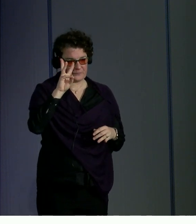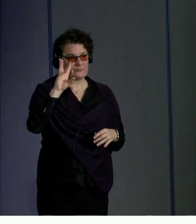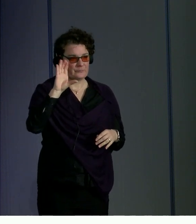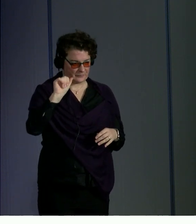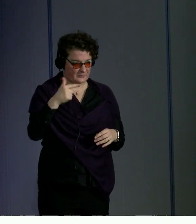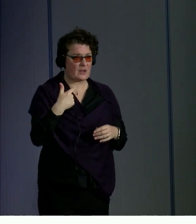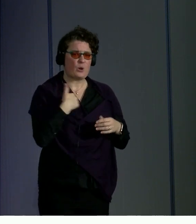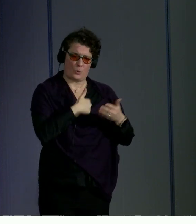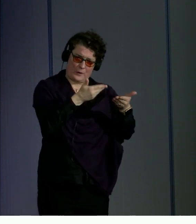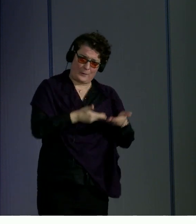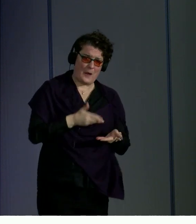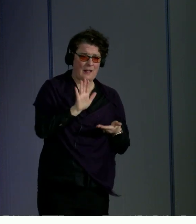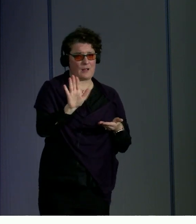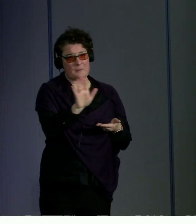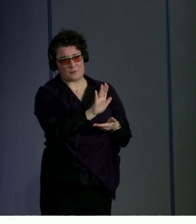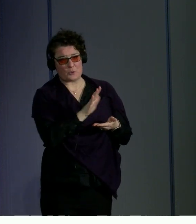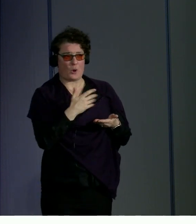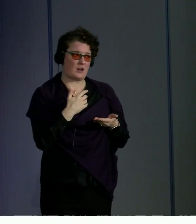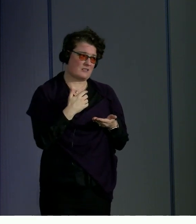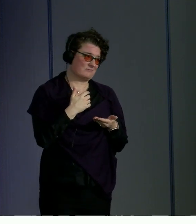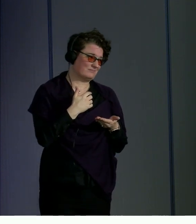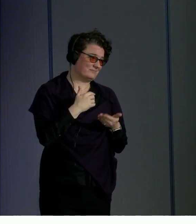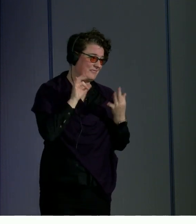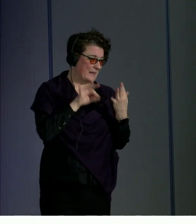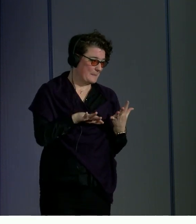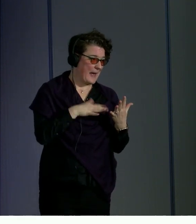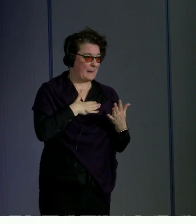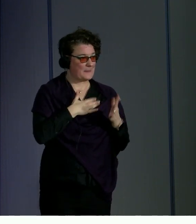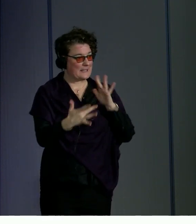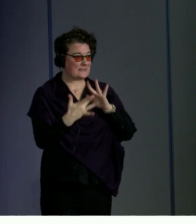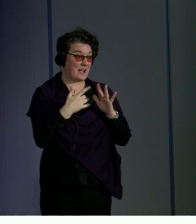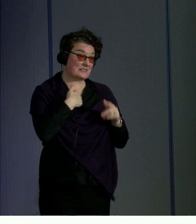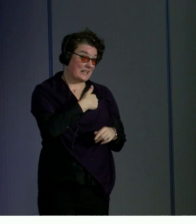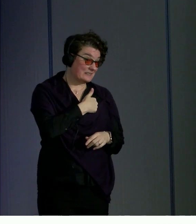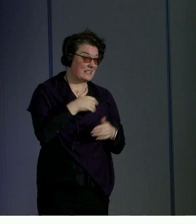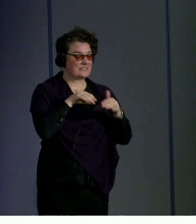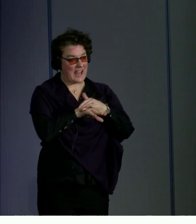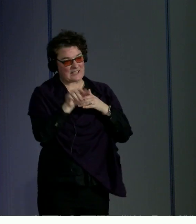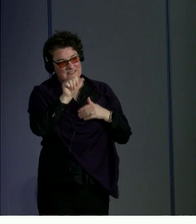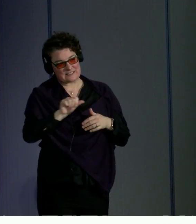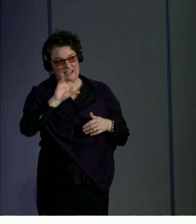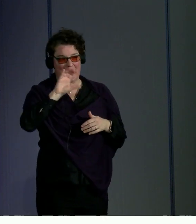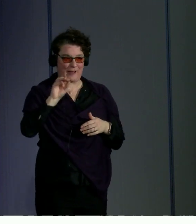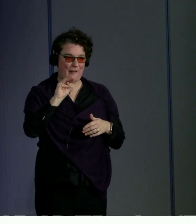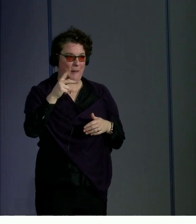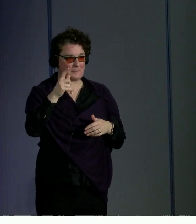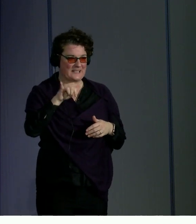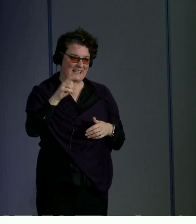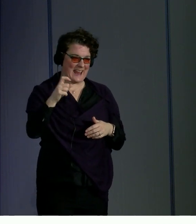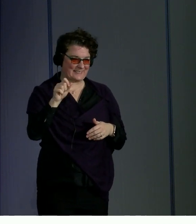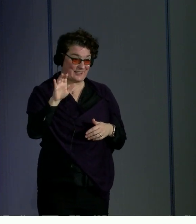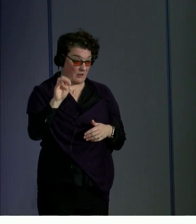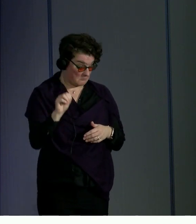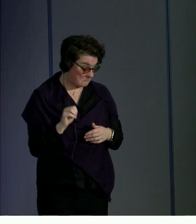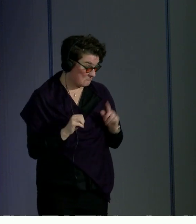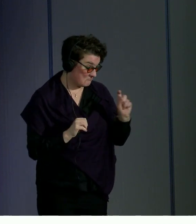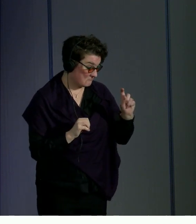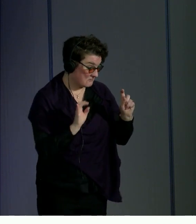Please contact us at access@companyx.com. How inclusive does this statement sound?